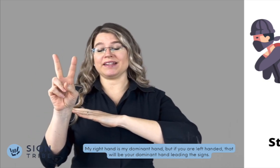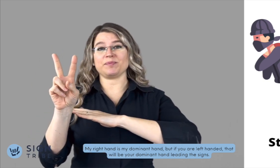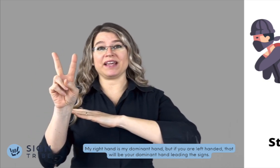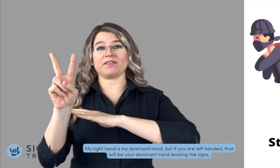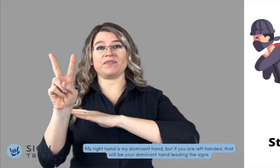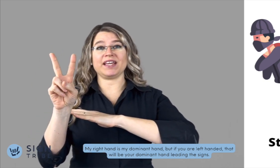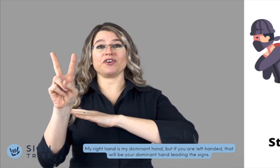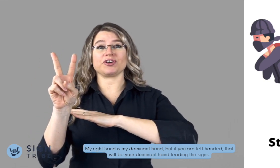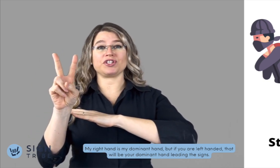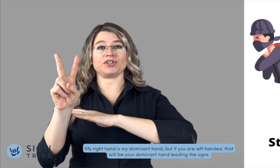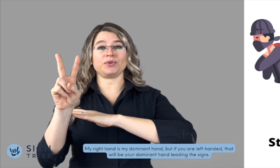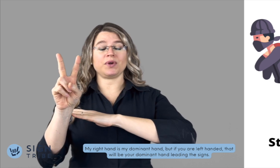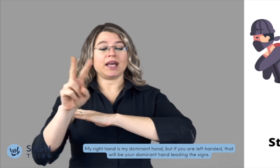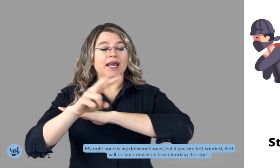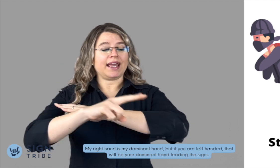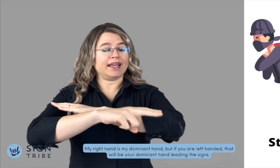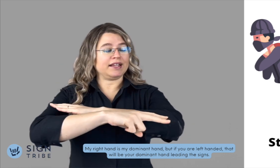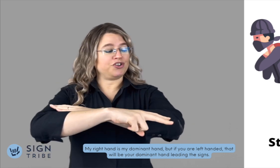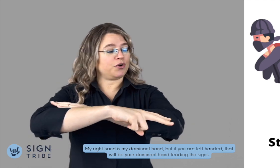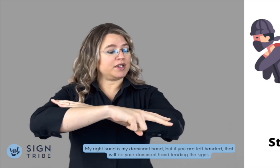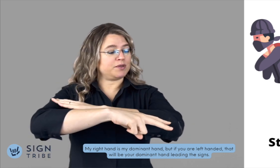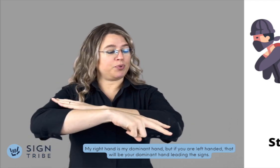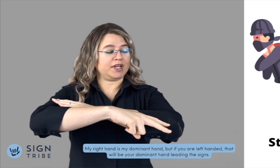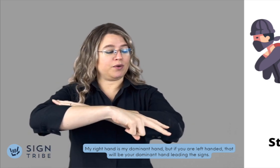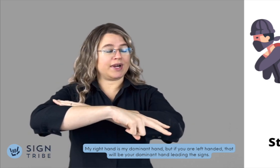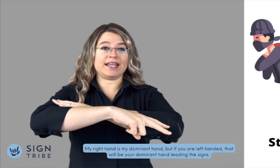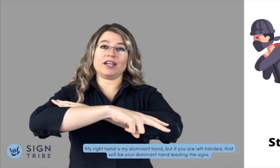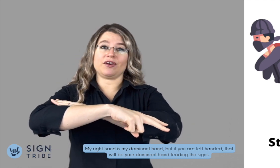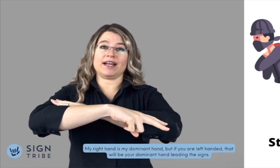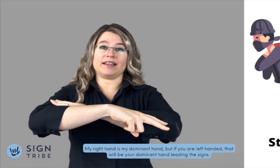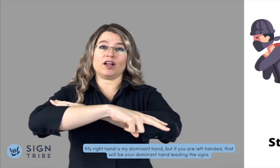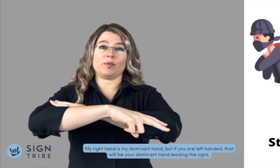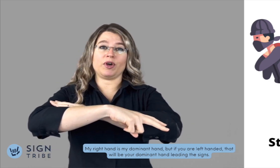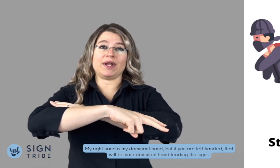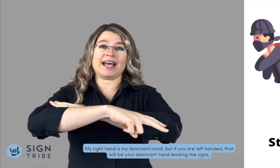make a V or a two and you're going to put it right here at the elbow. And as